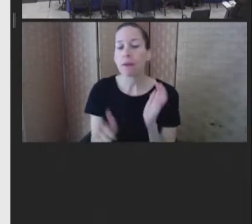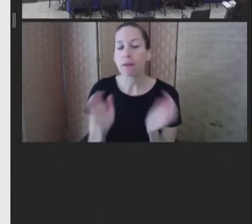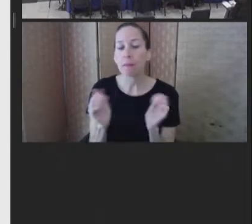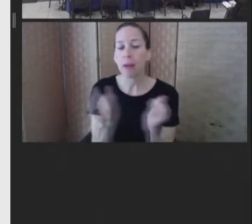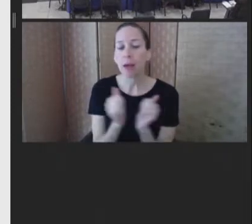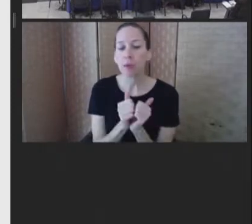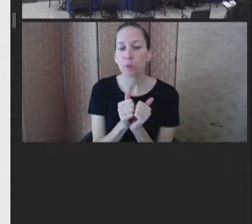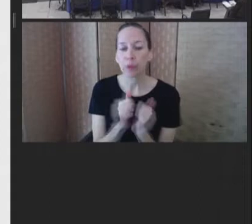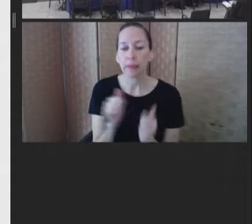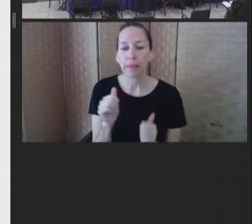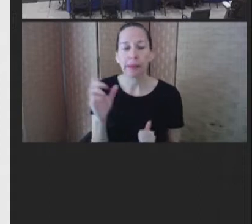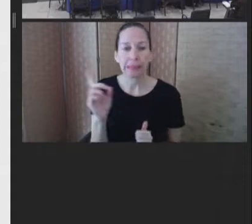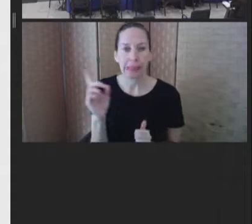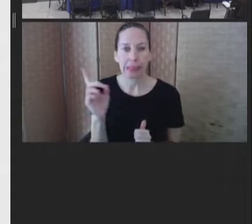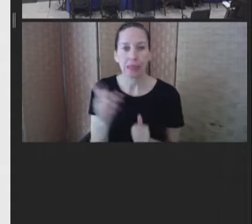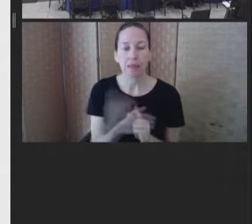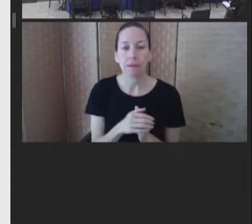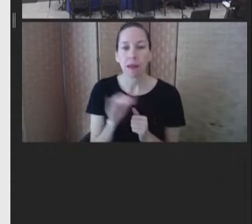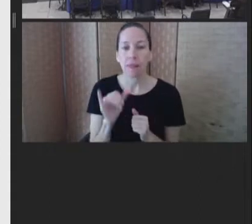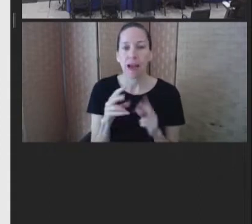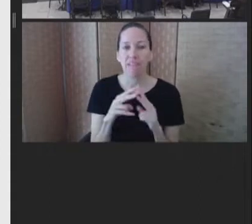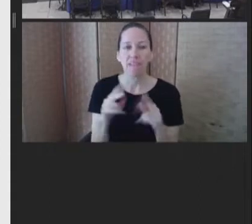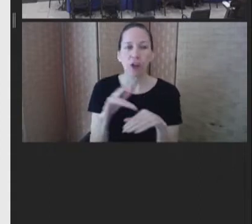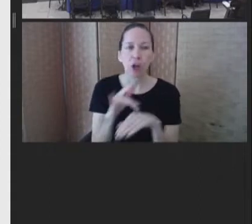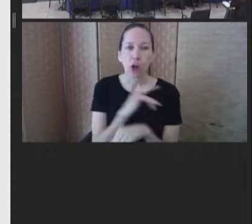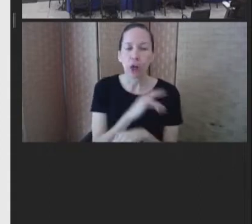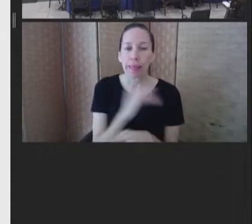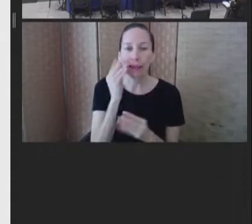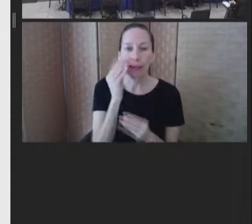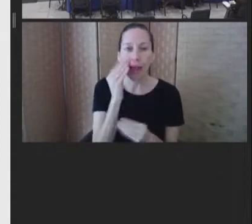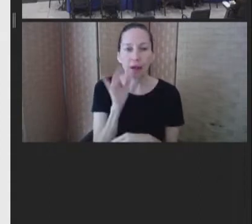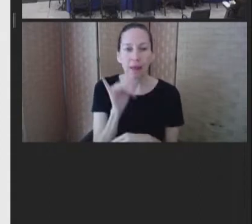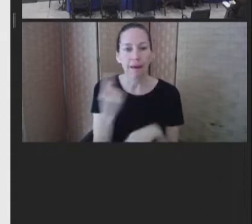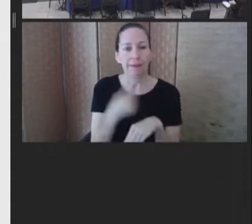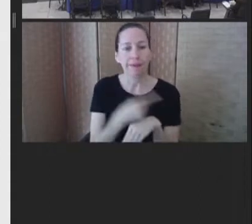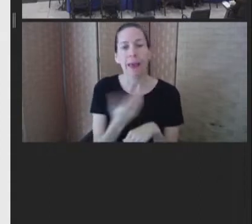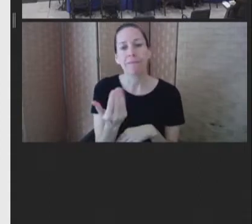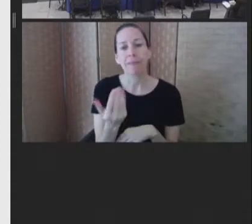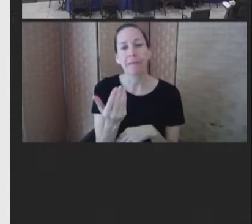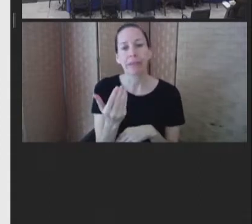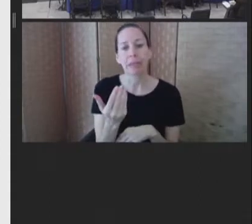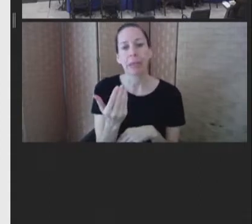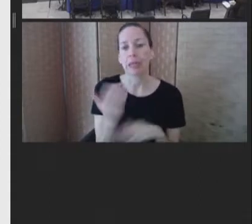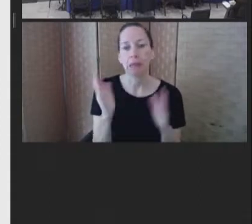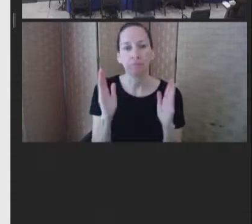this is very early data. This is, again, day 15 that we have. But from other studies, the mix and